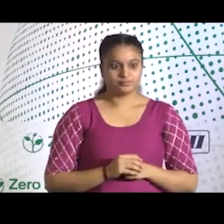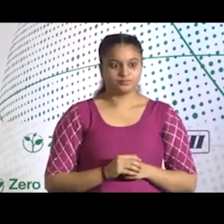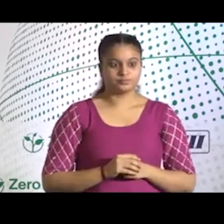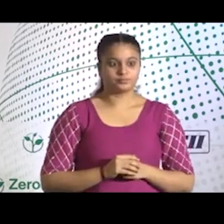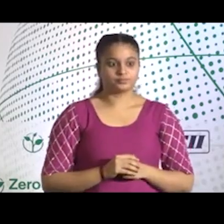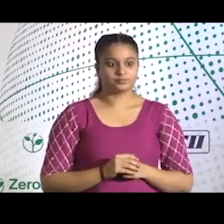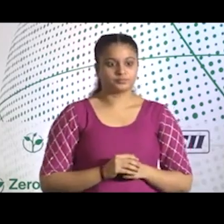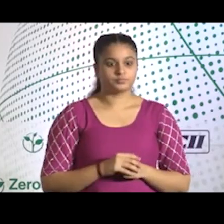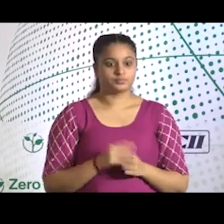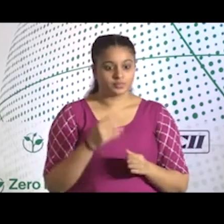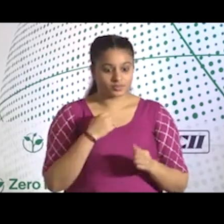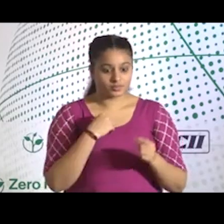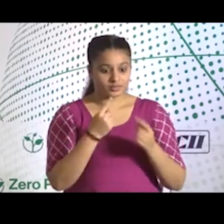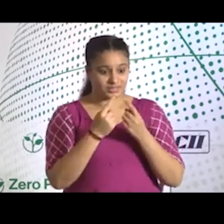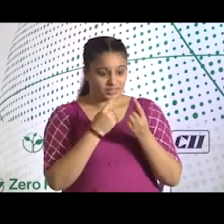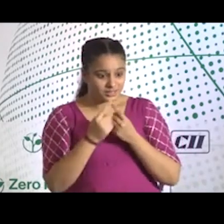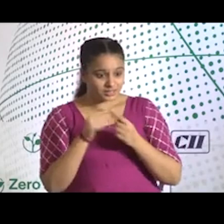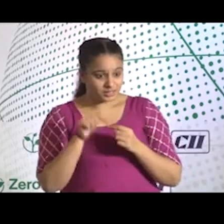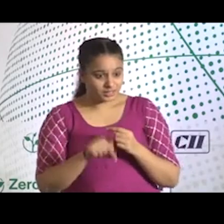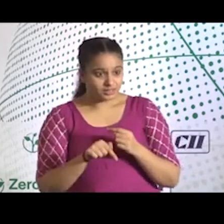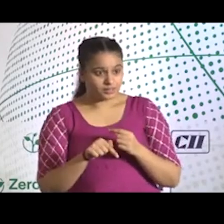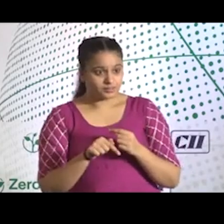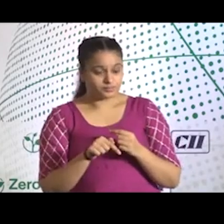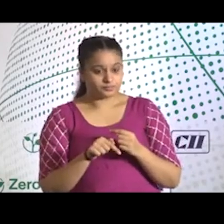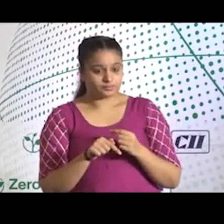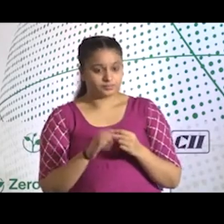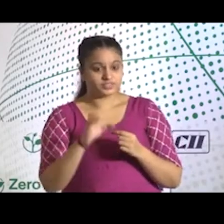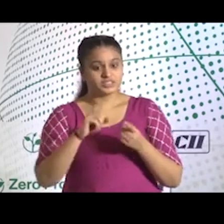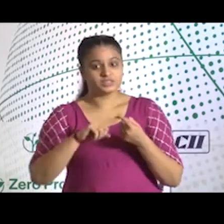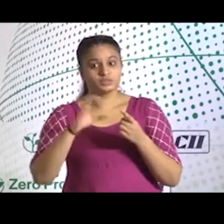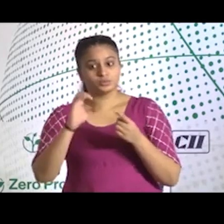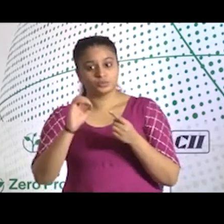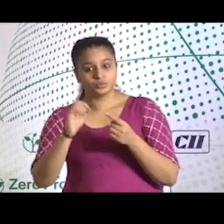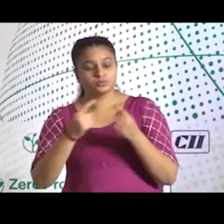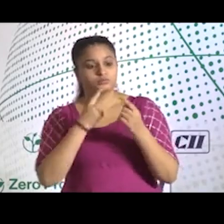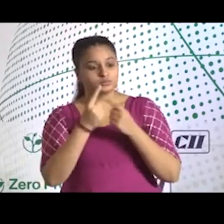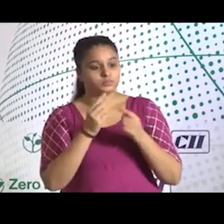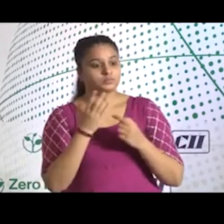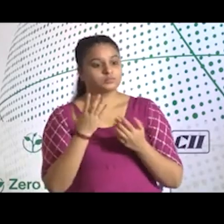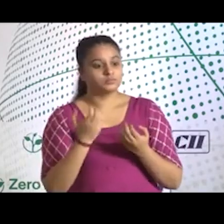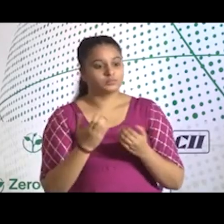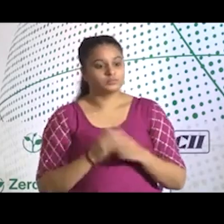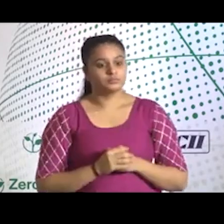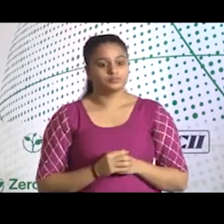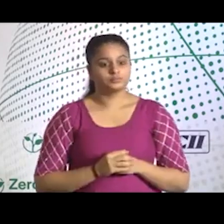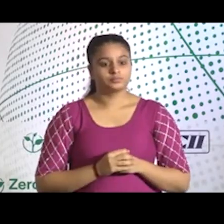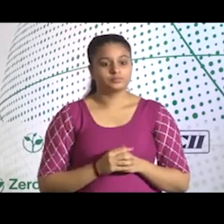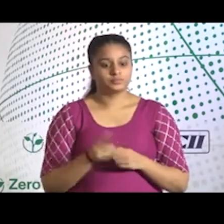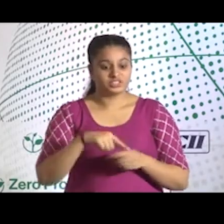we need a top down intent from CEOs, right? That here to make change.